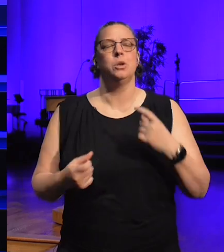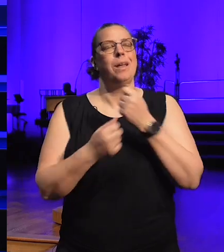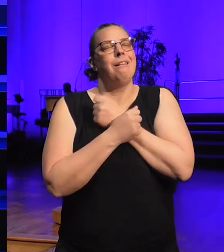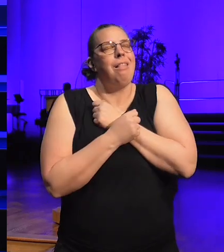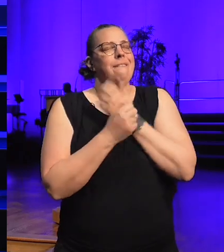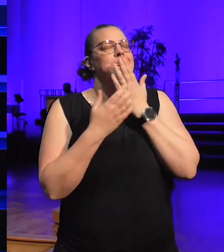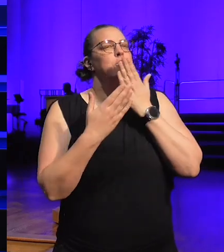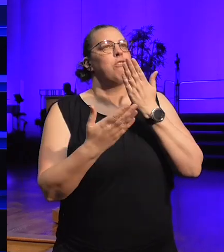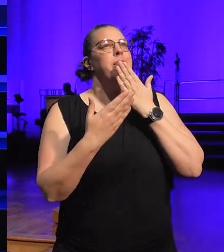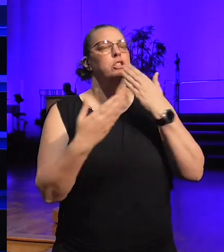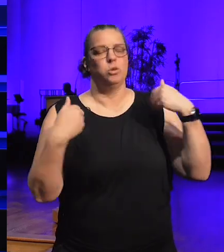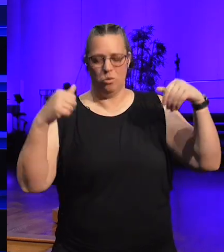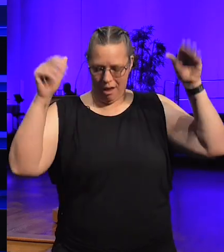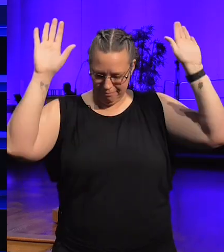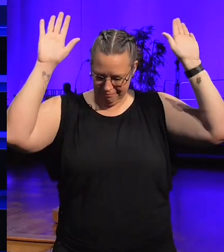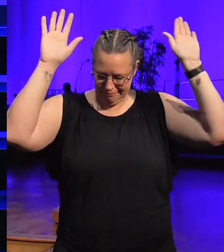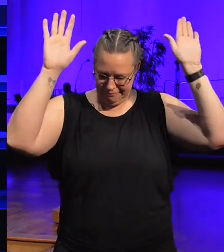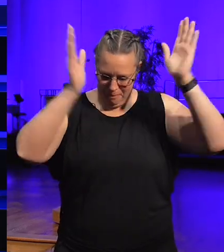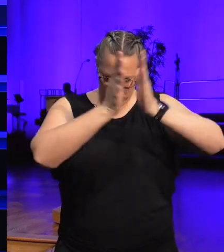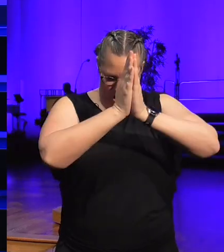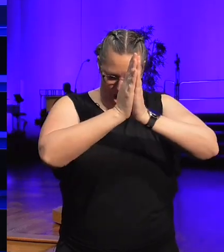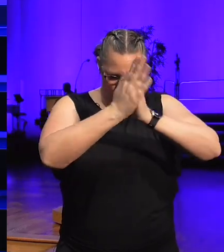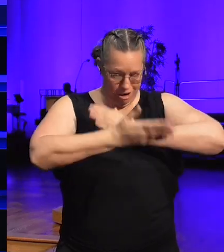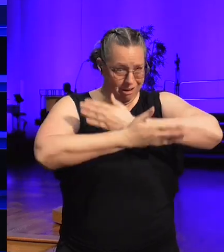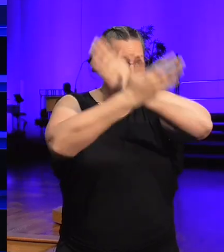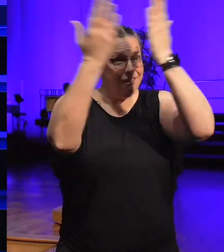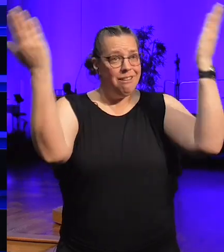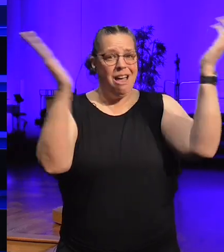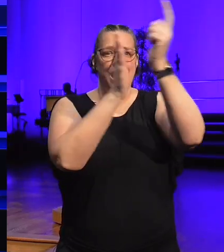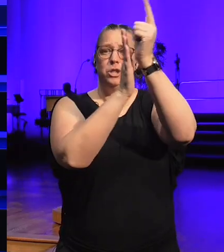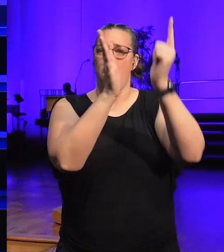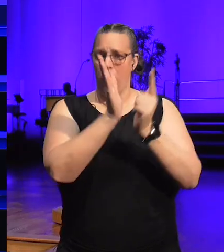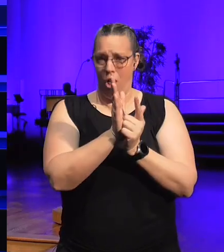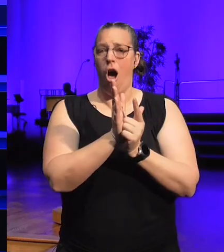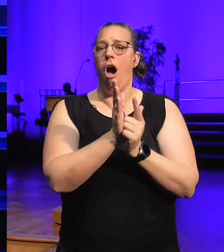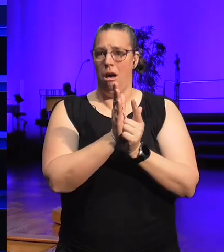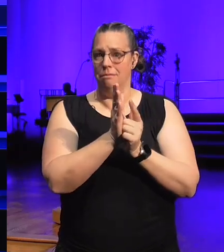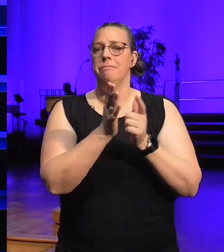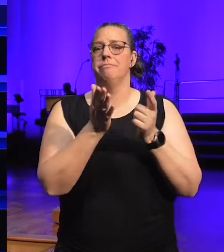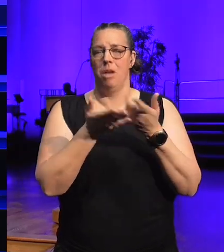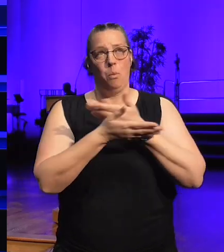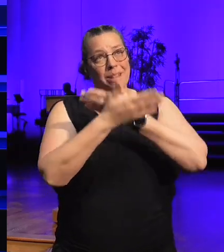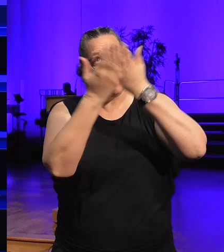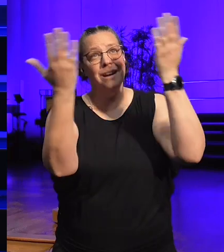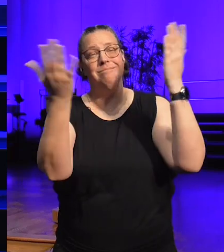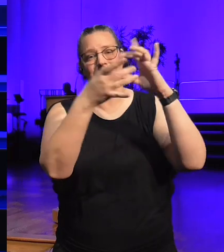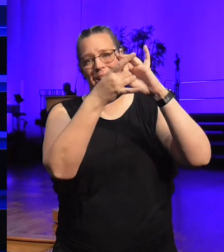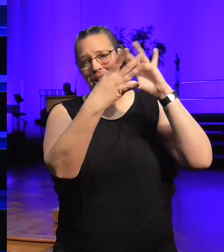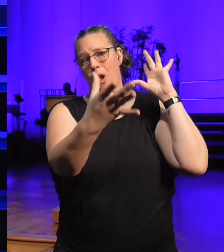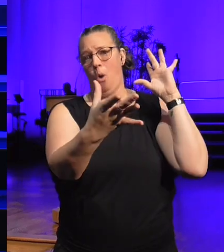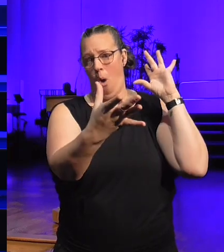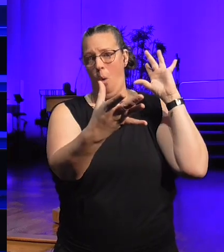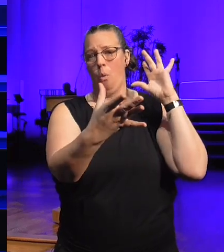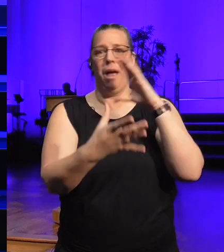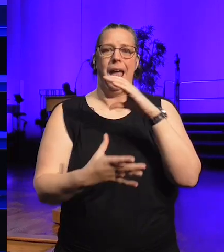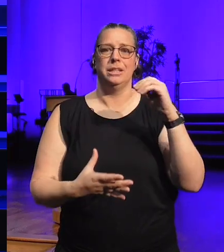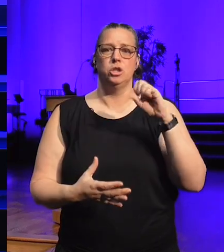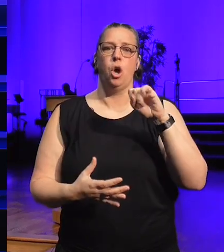we simply surrender this prayer into that law that makes it so we let it be we let it go and so it is